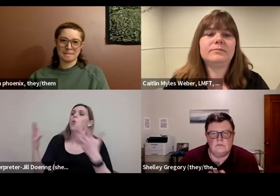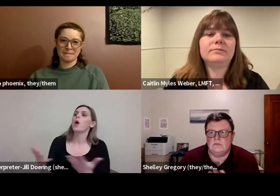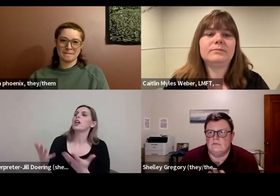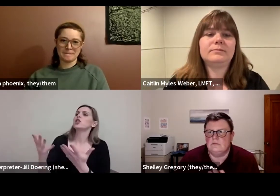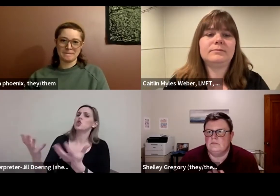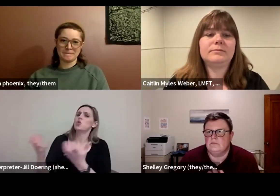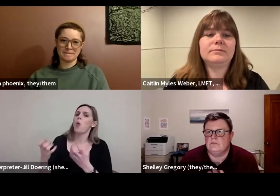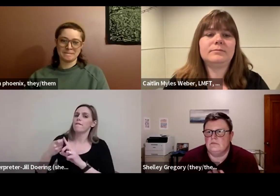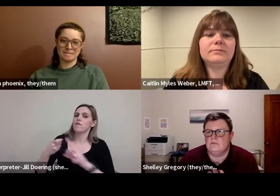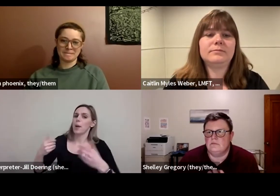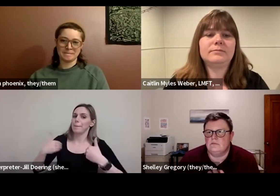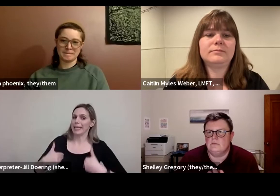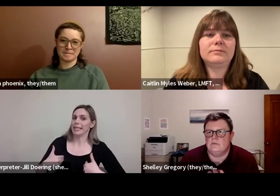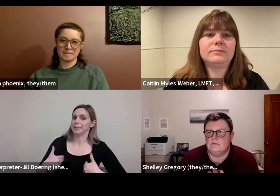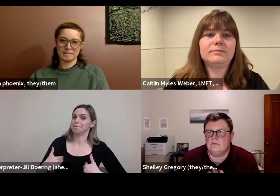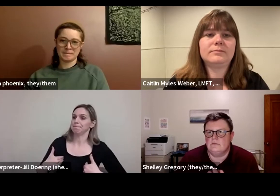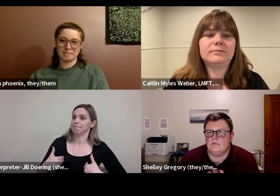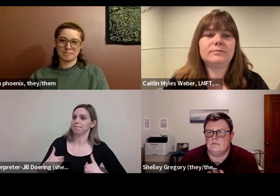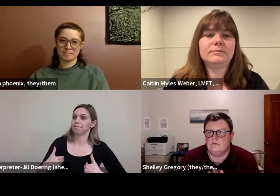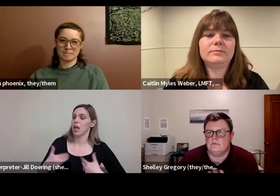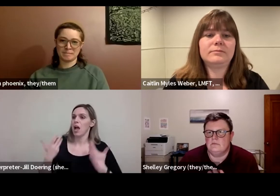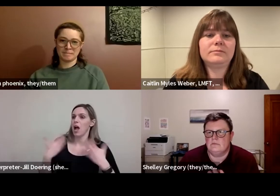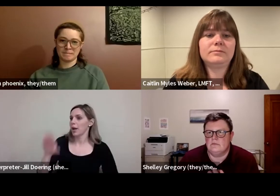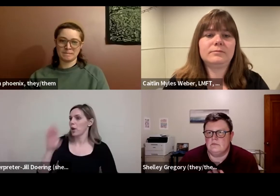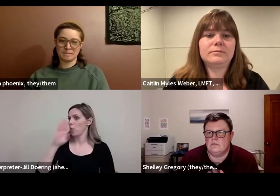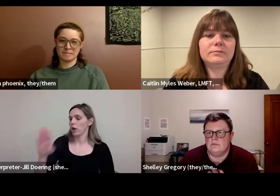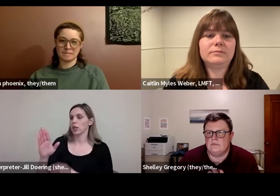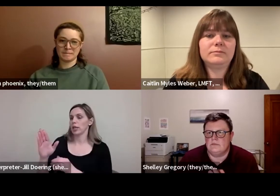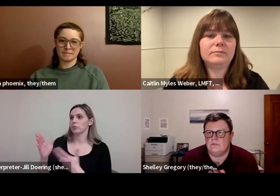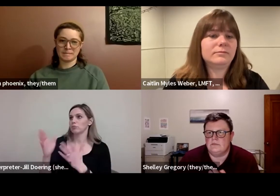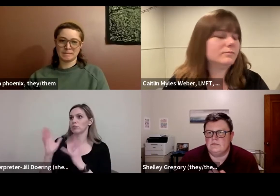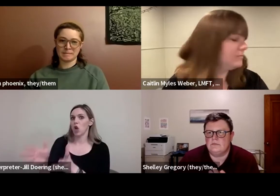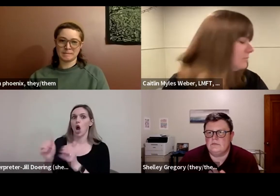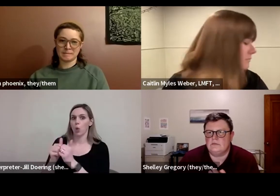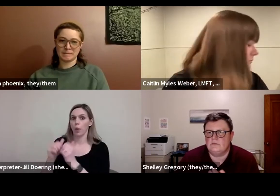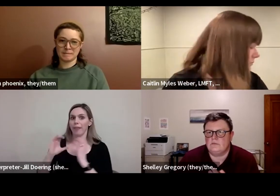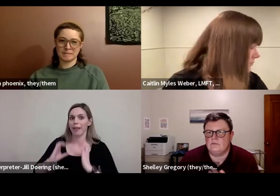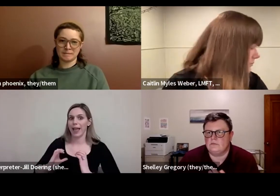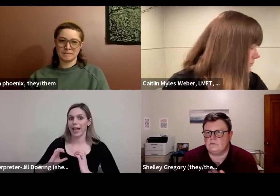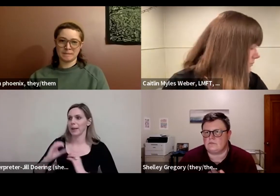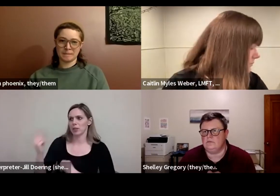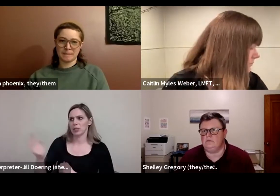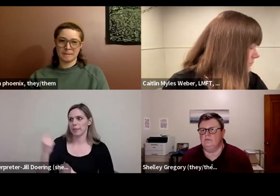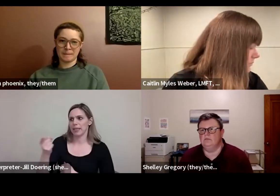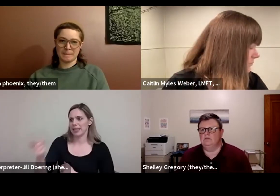I don't want to talk to a client about something they don't feel is a problem